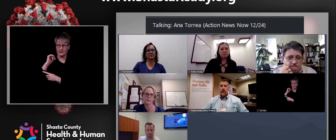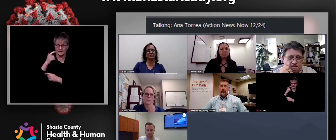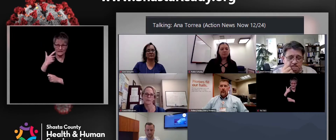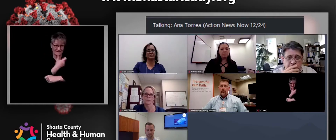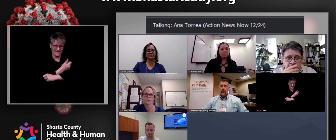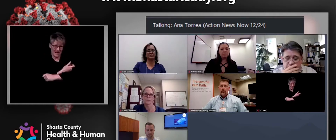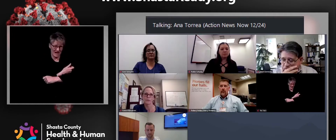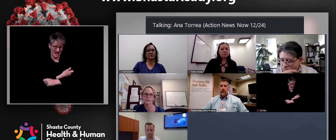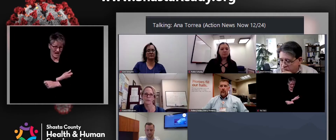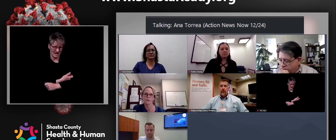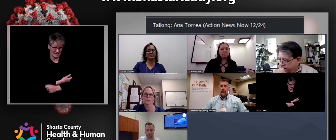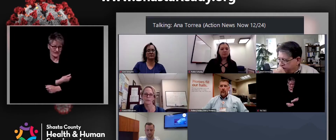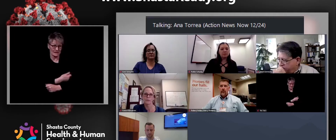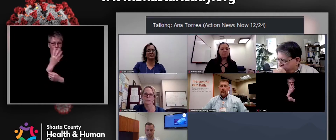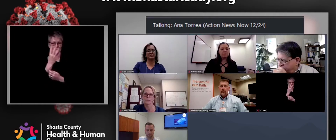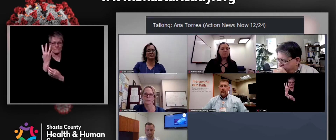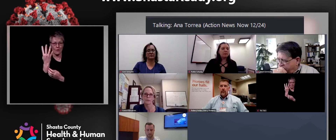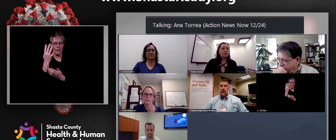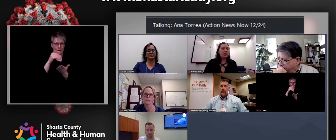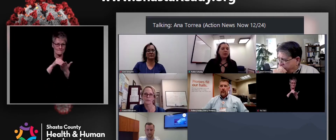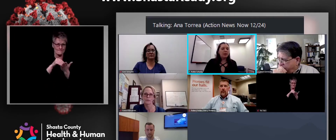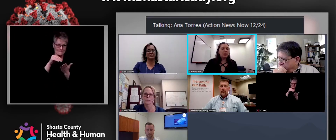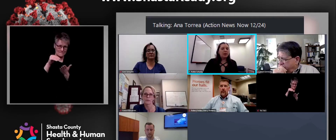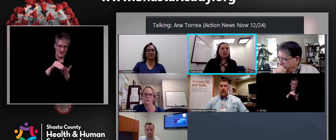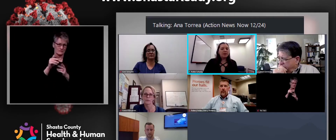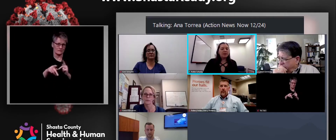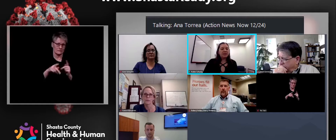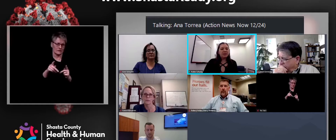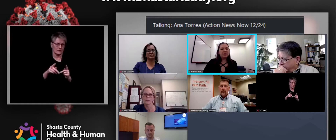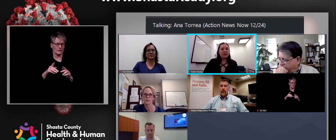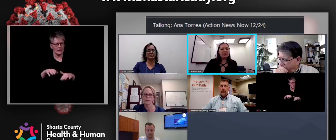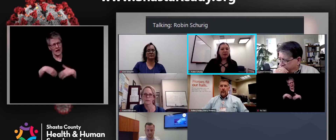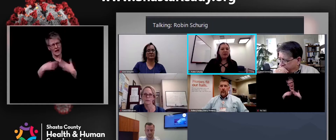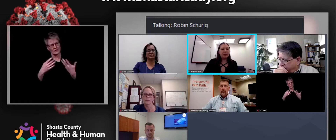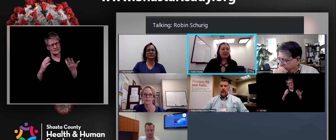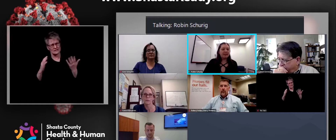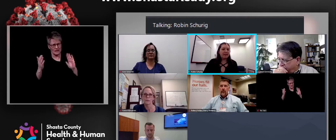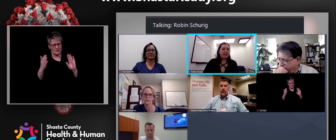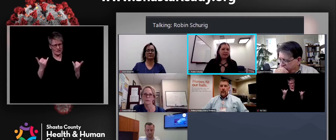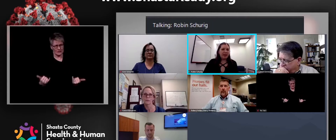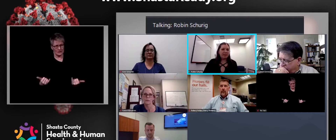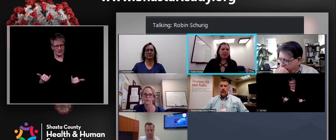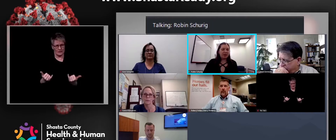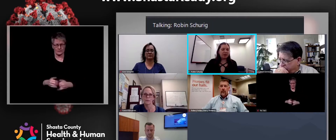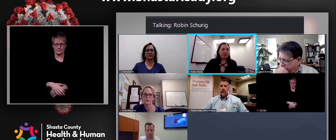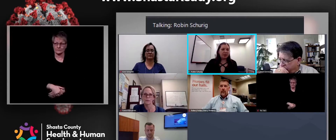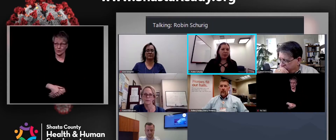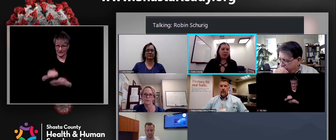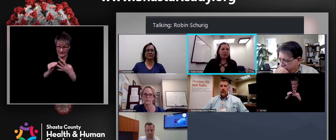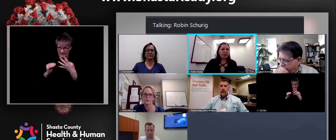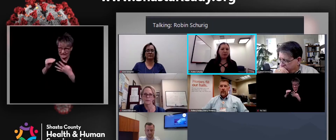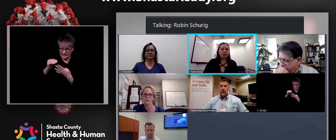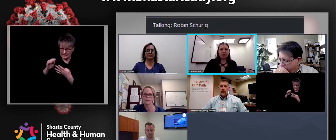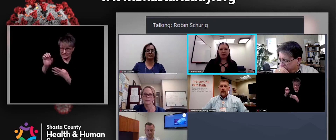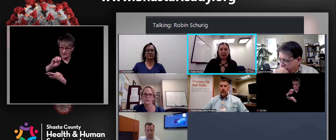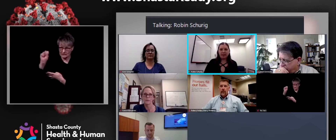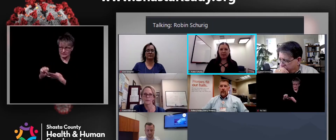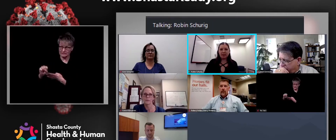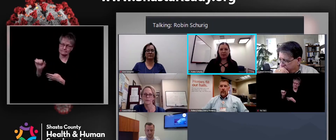that differ from the tier system we're seeing now? So the tier system itself would stay the same as far as what restrictions are in place in